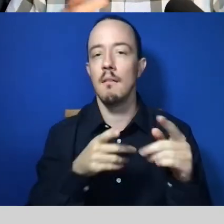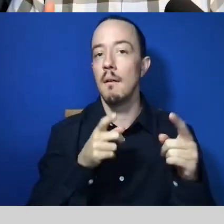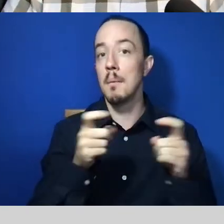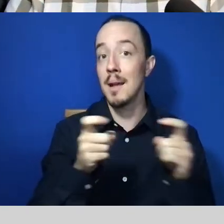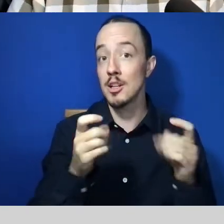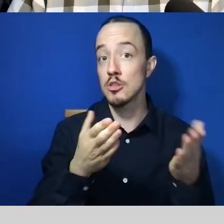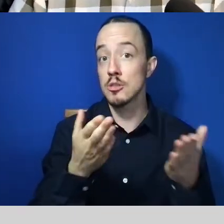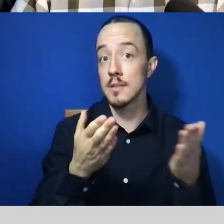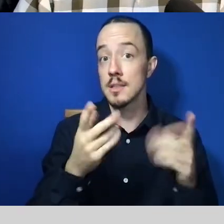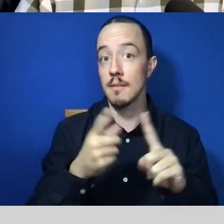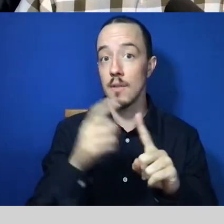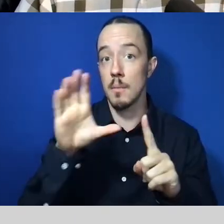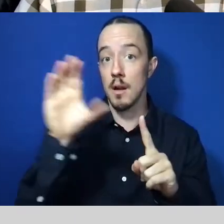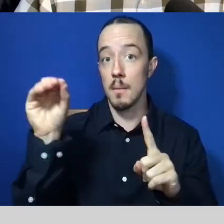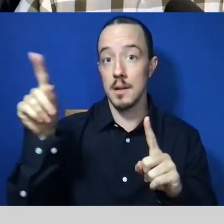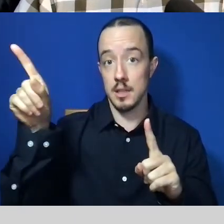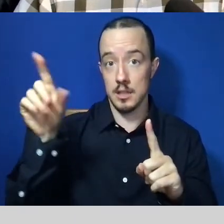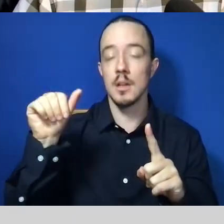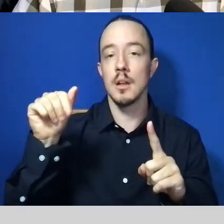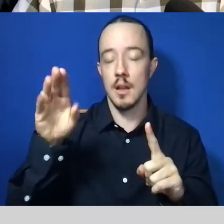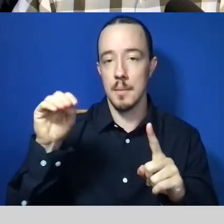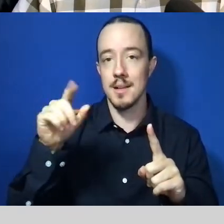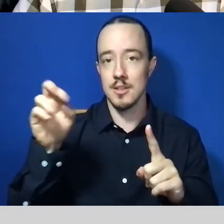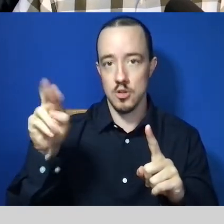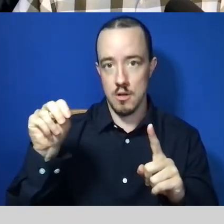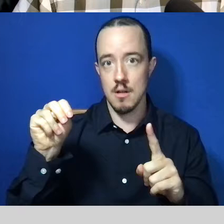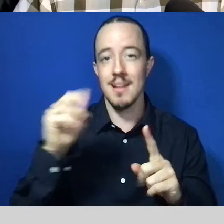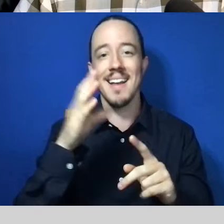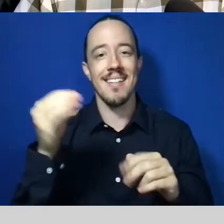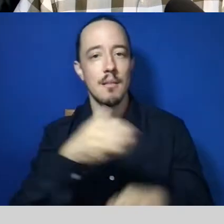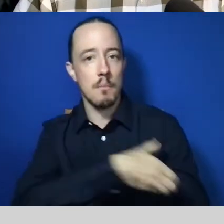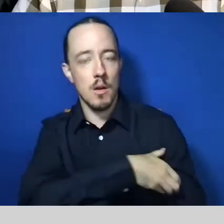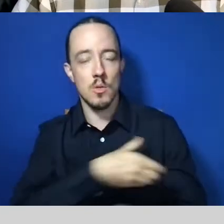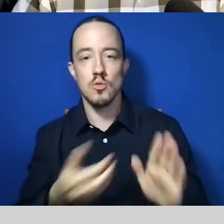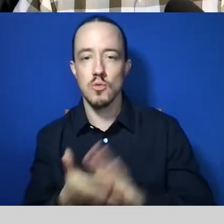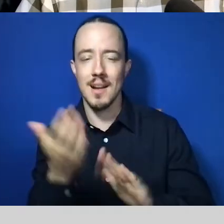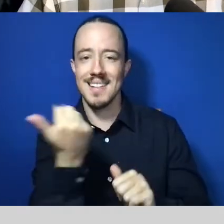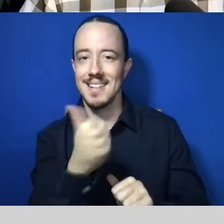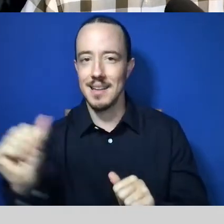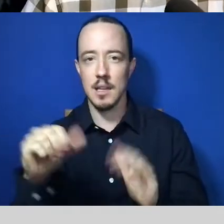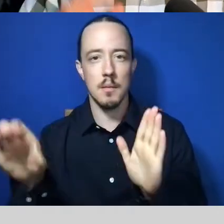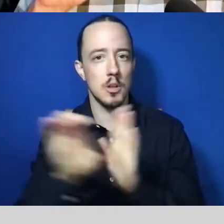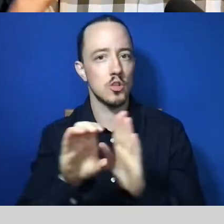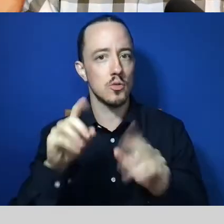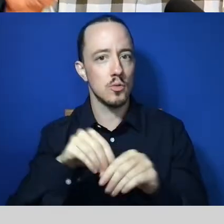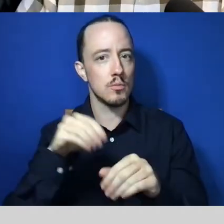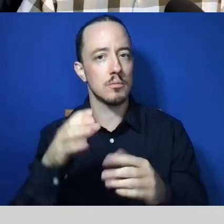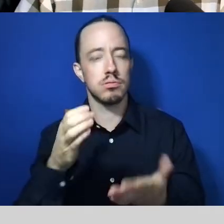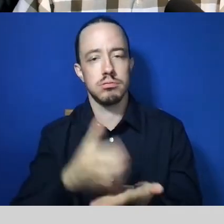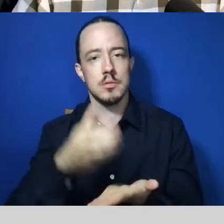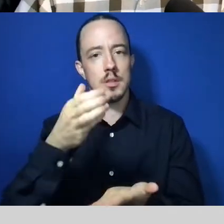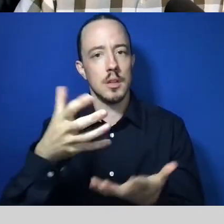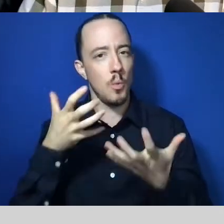in this case, Amazon, and the power to run any image into a container that we want on the cloud.